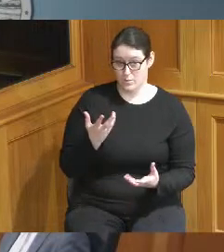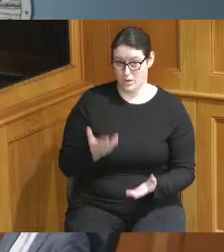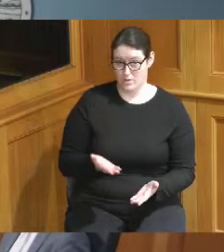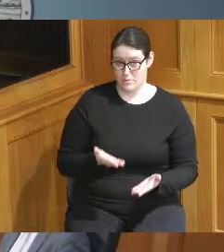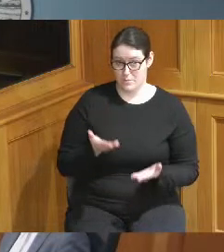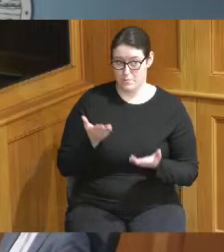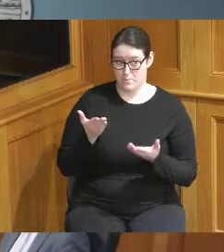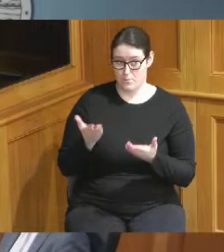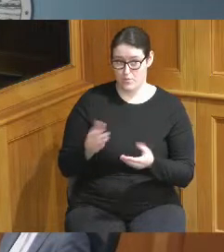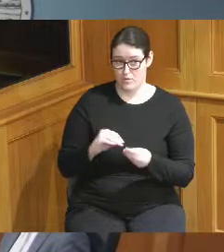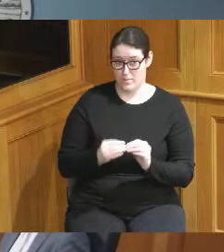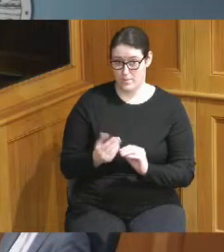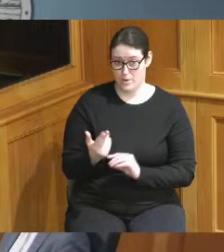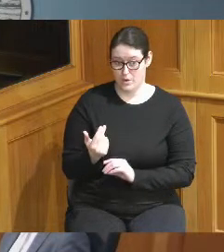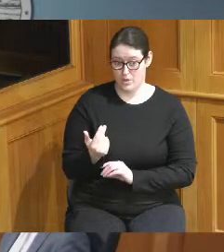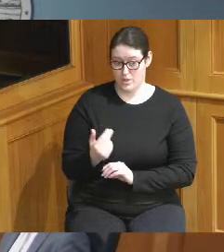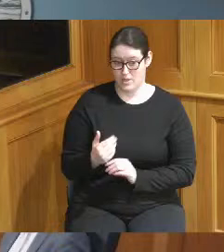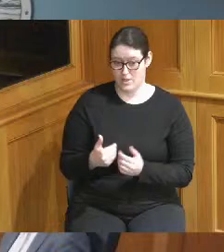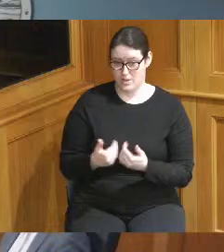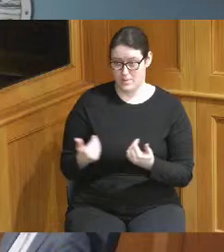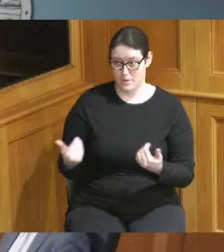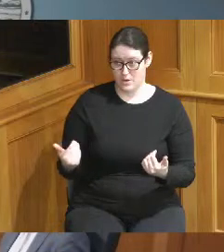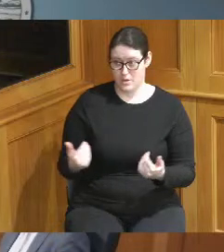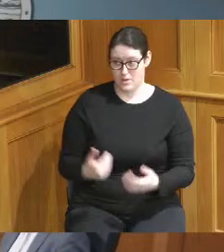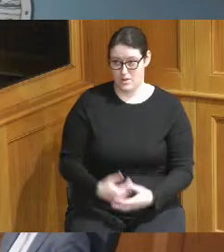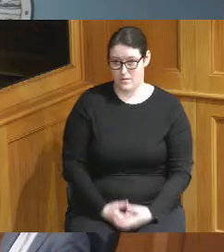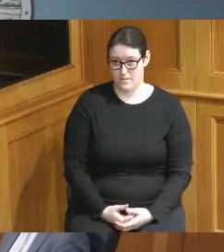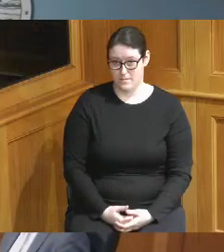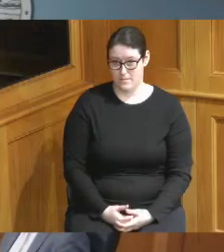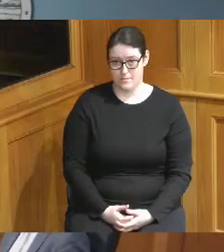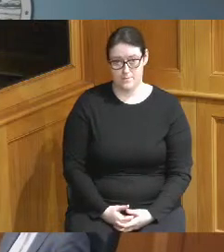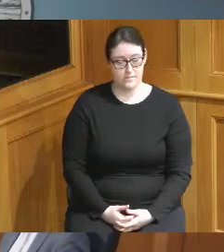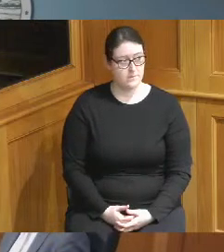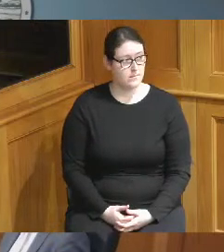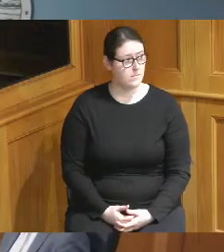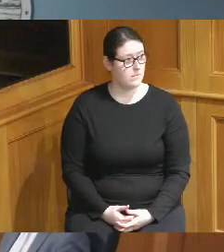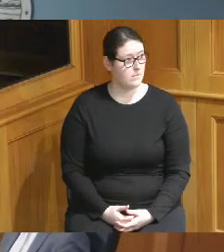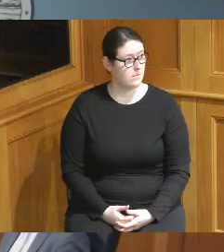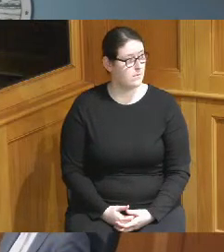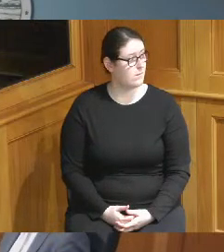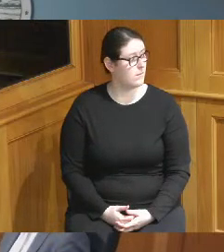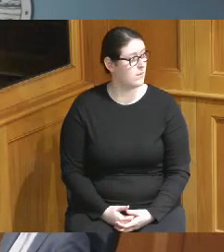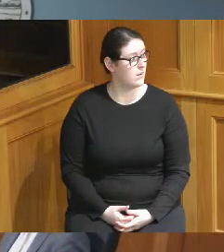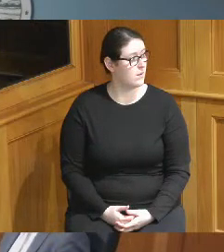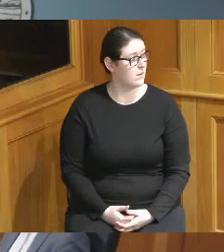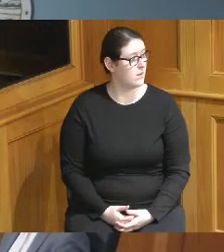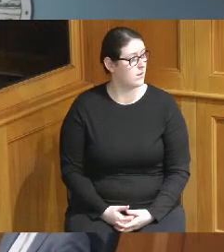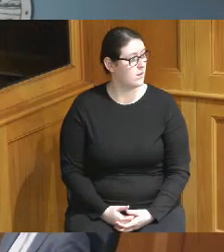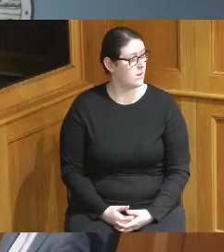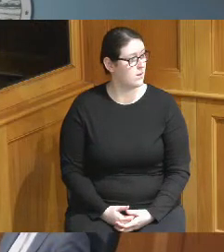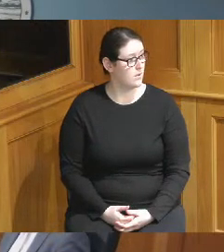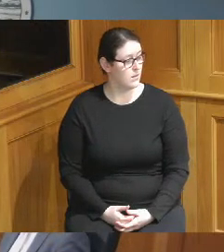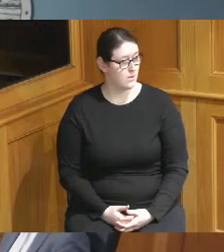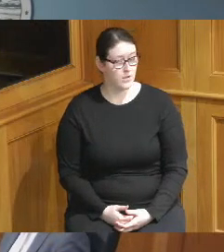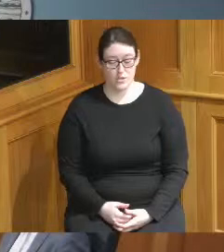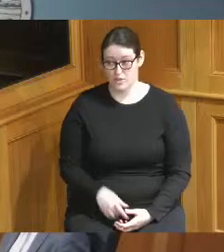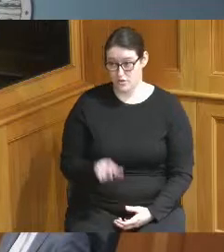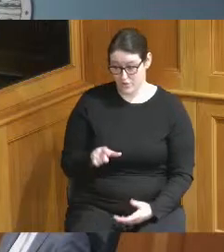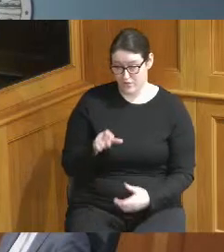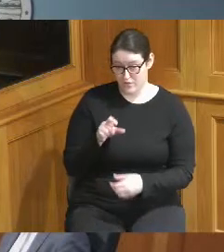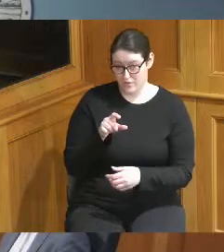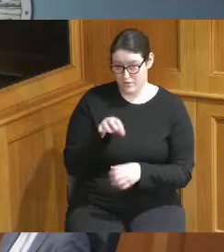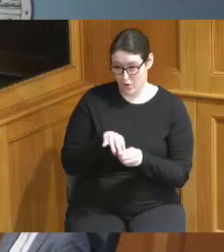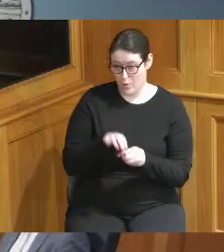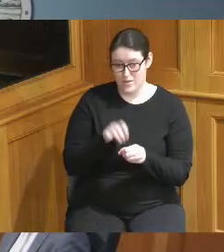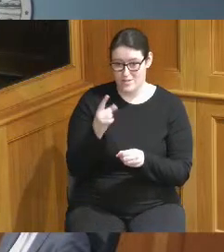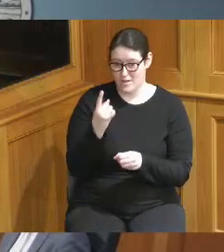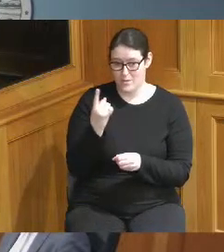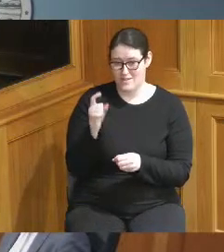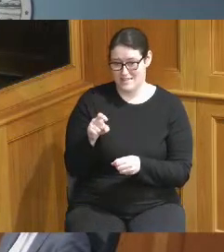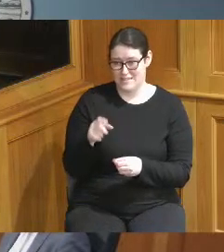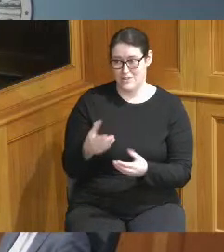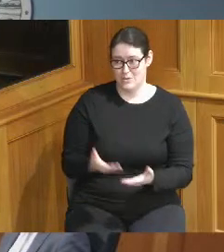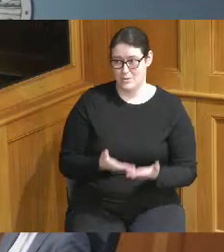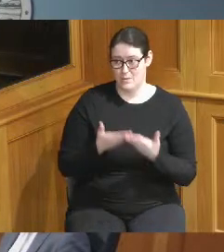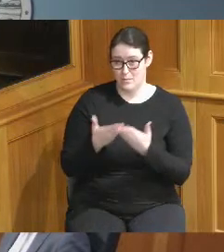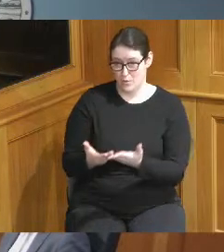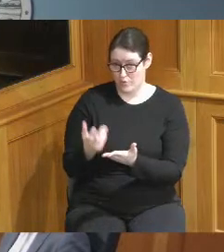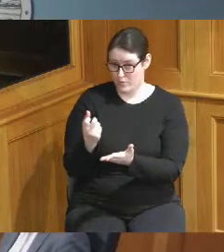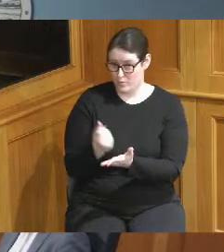owner petition in favor renewing the Over the Rhine Special Improvement District I mean I wasn't